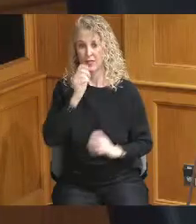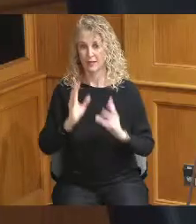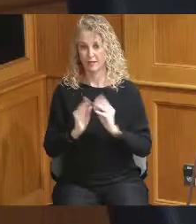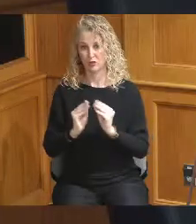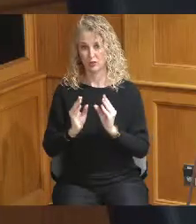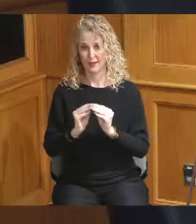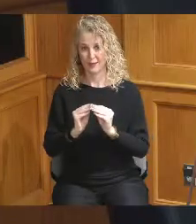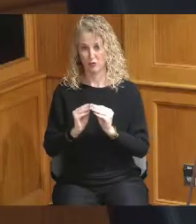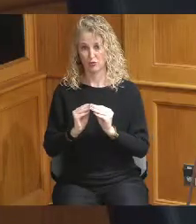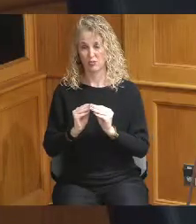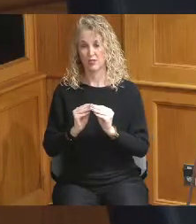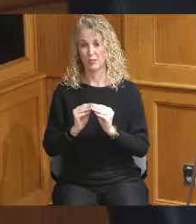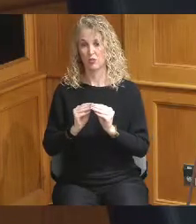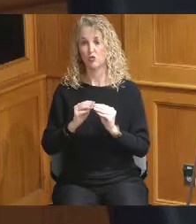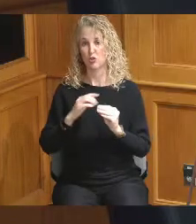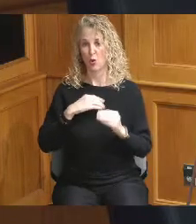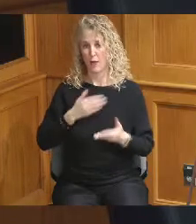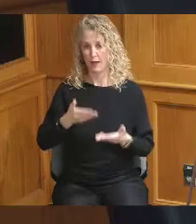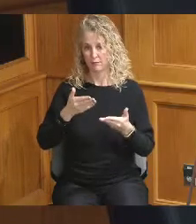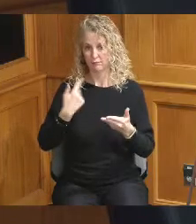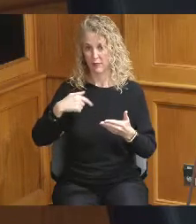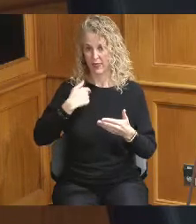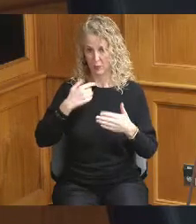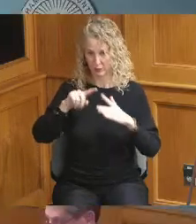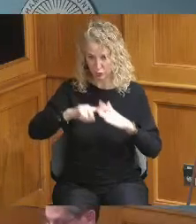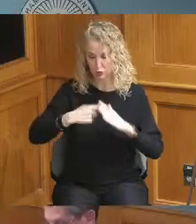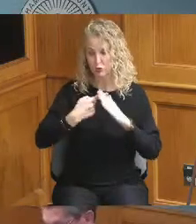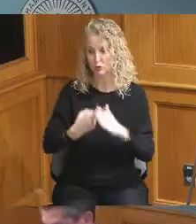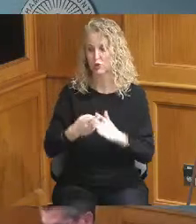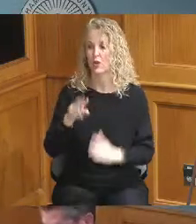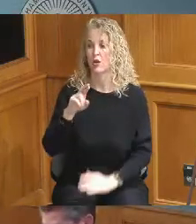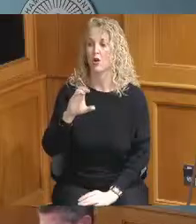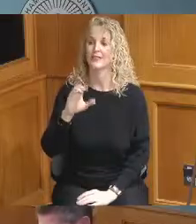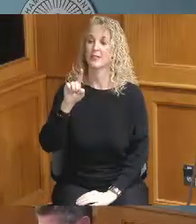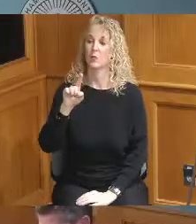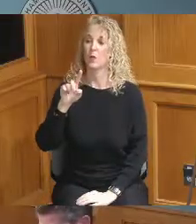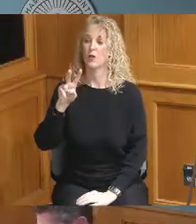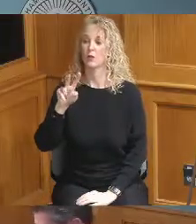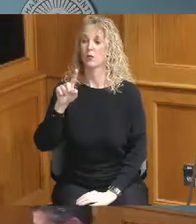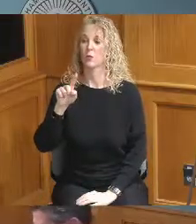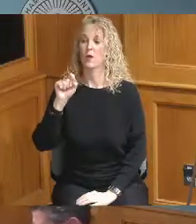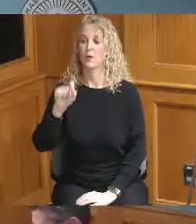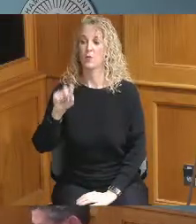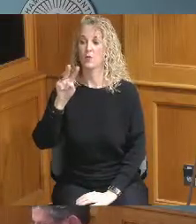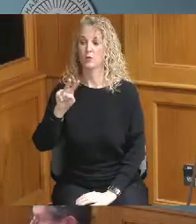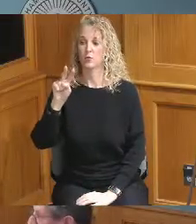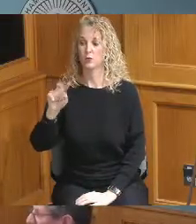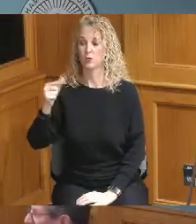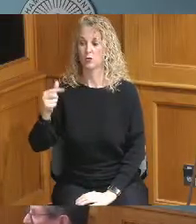to move that we go into executive session pursuant to RC section 12122 G3 to conduct a conference